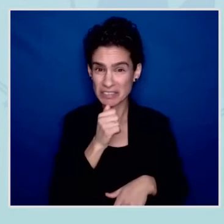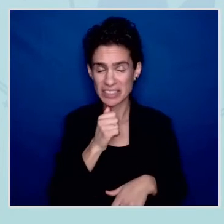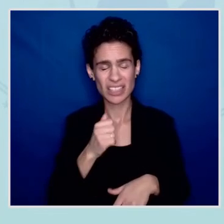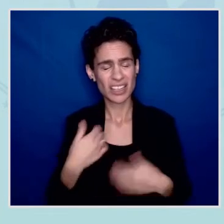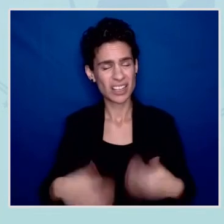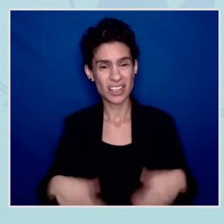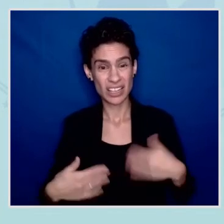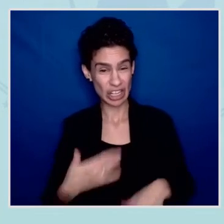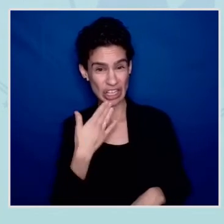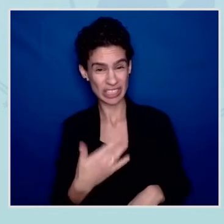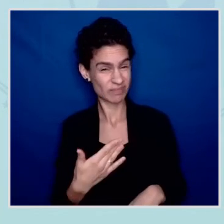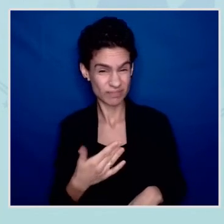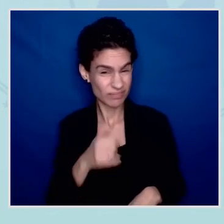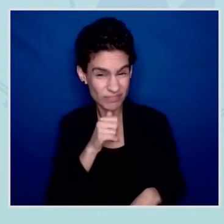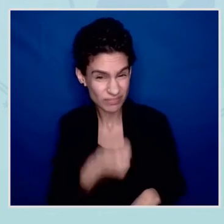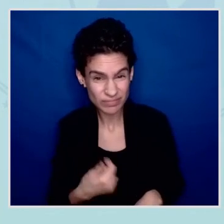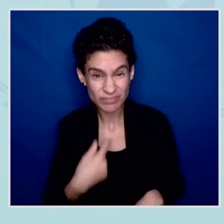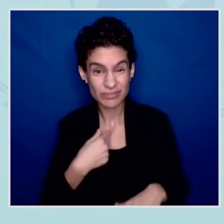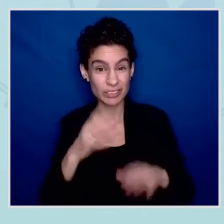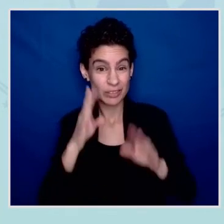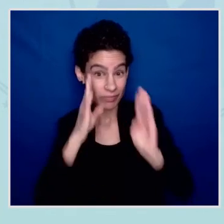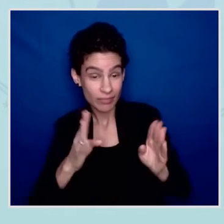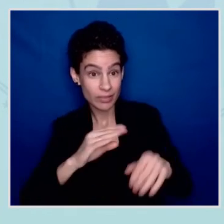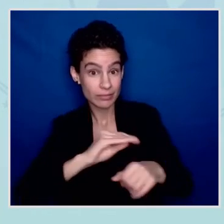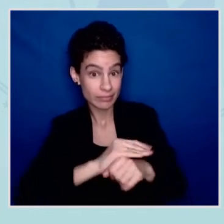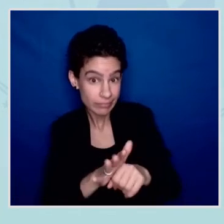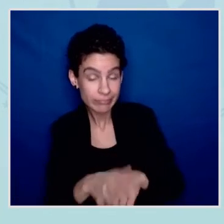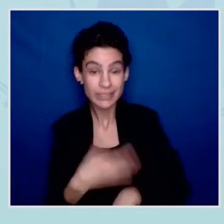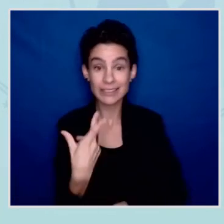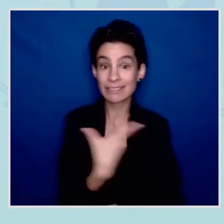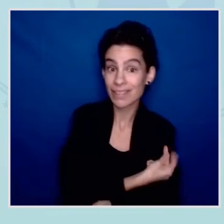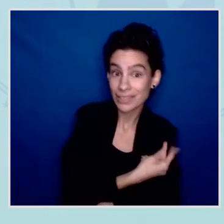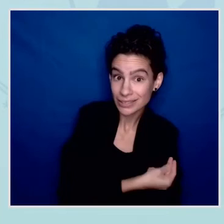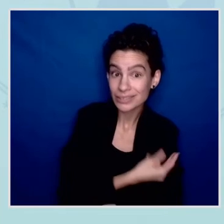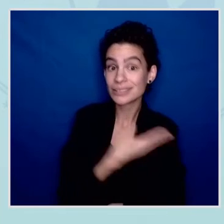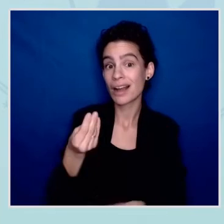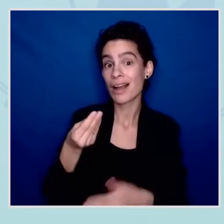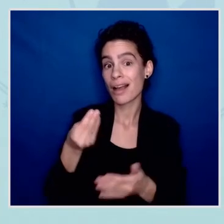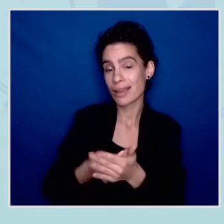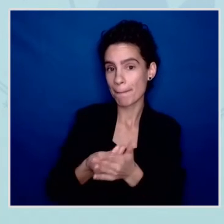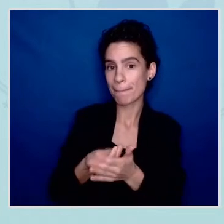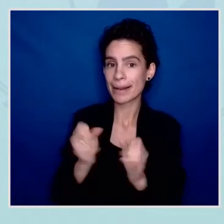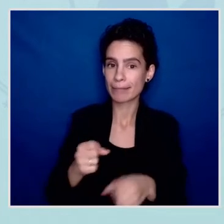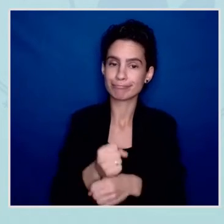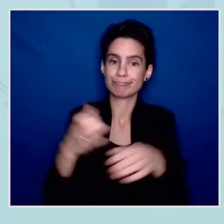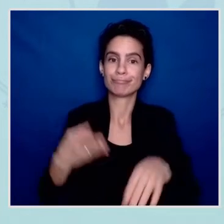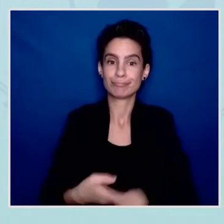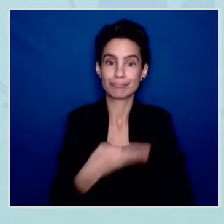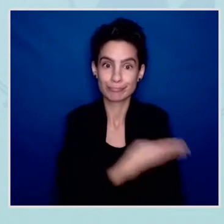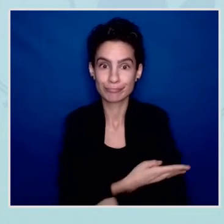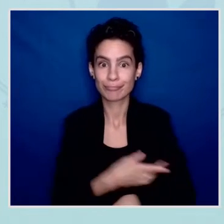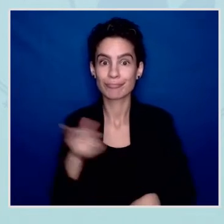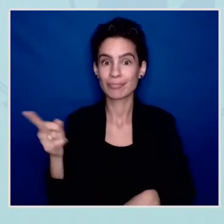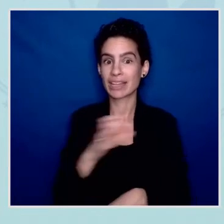LAST MONTH AND PEOPLE ARE REALLY